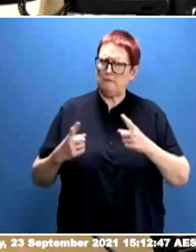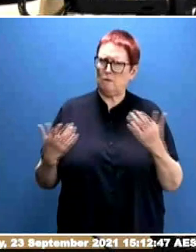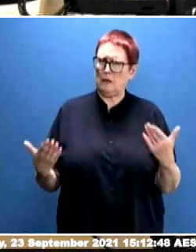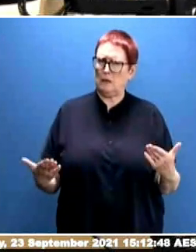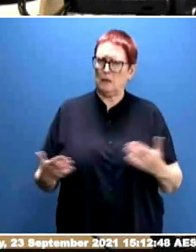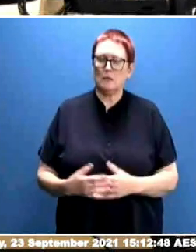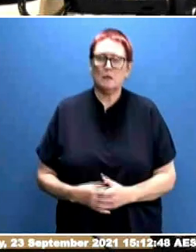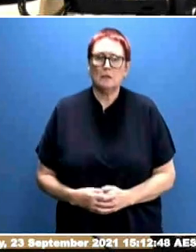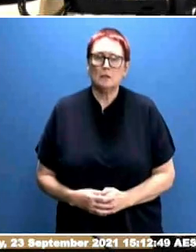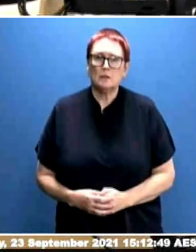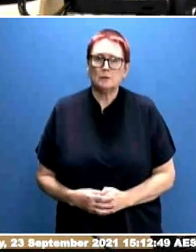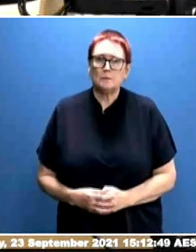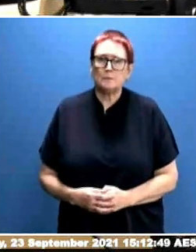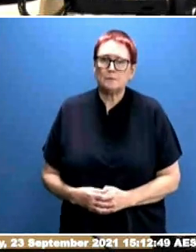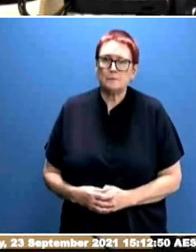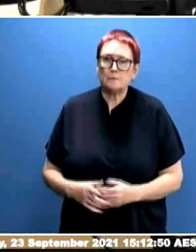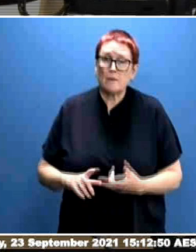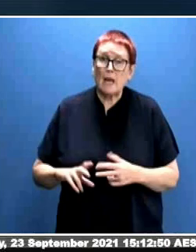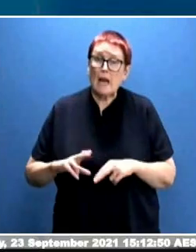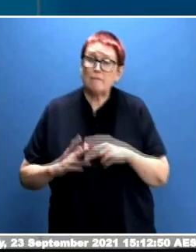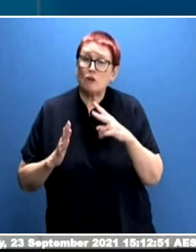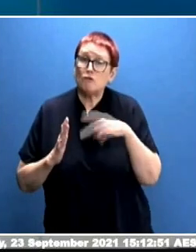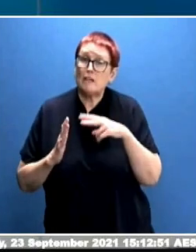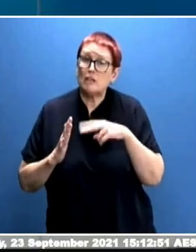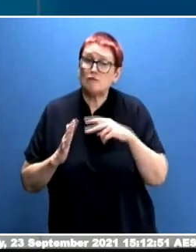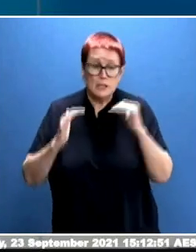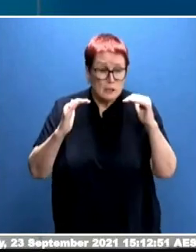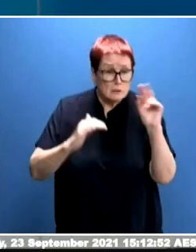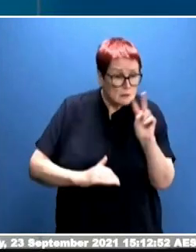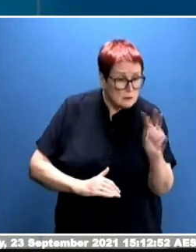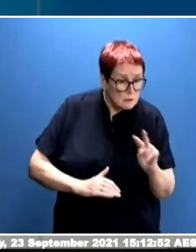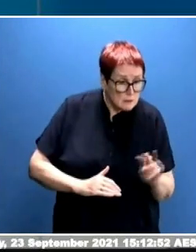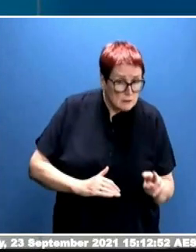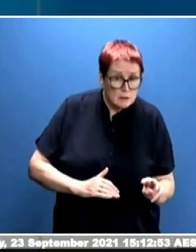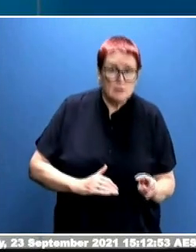And if you read on, it talks about the demonstrated risks